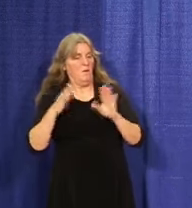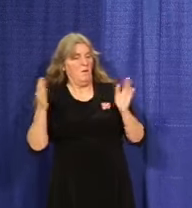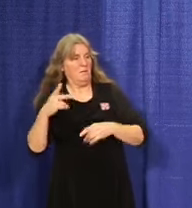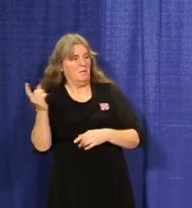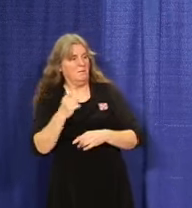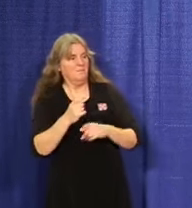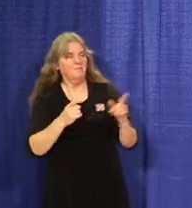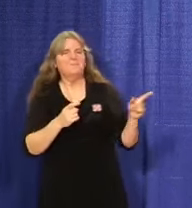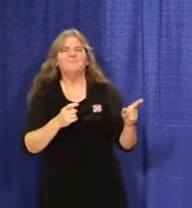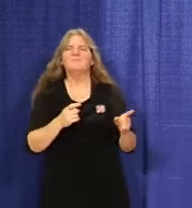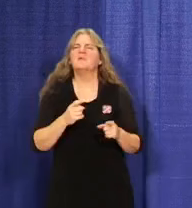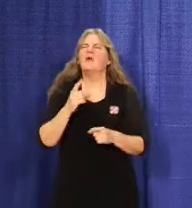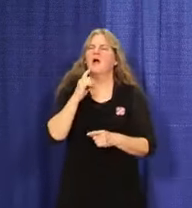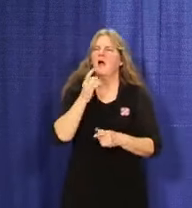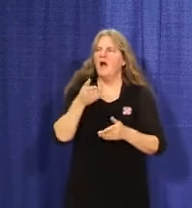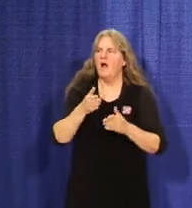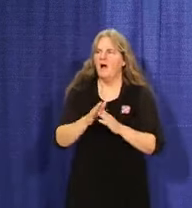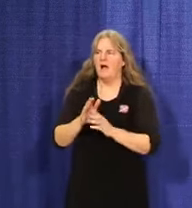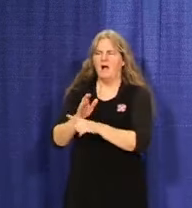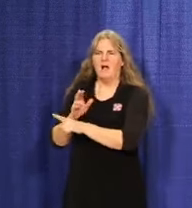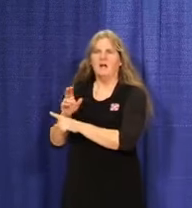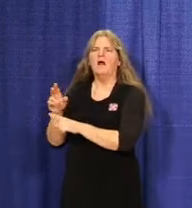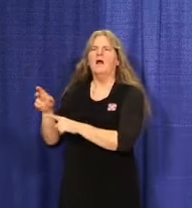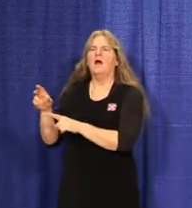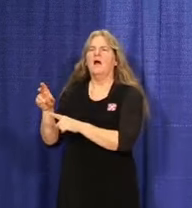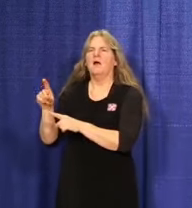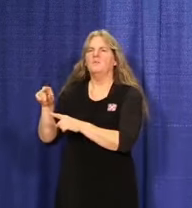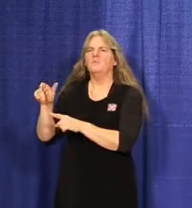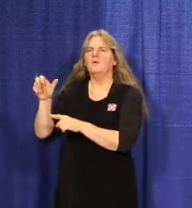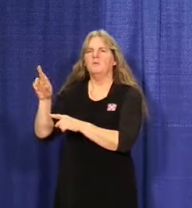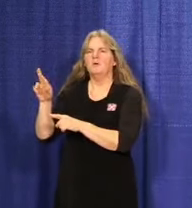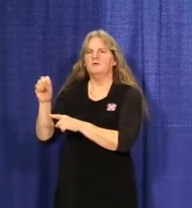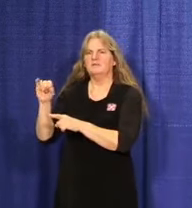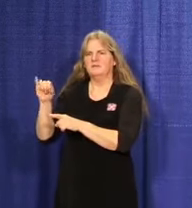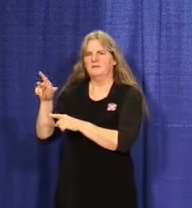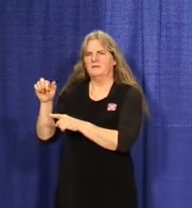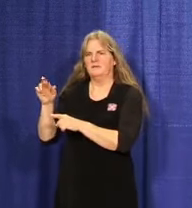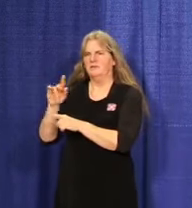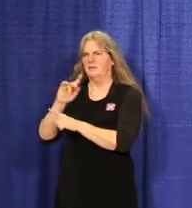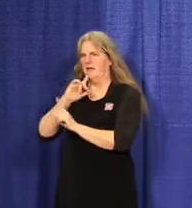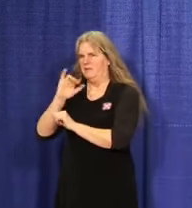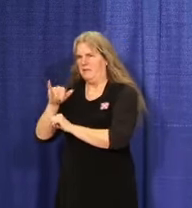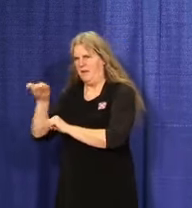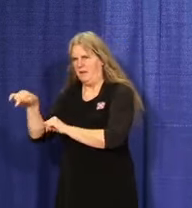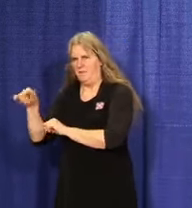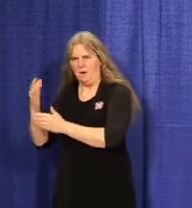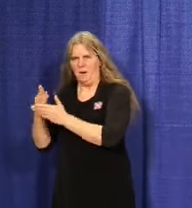let the premier speak to that as well. Again, I am providing the advice.